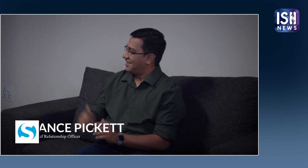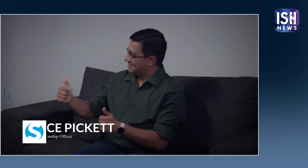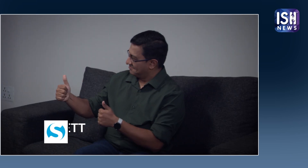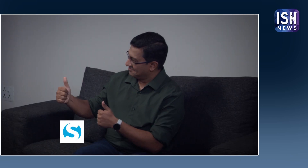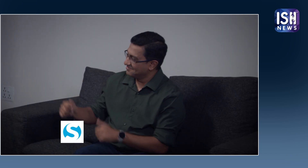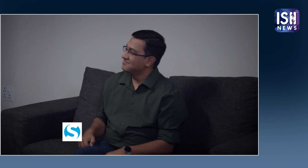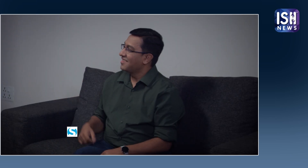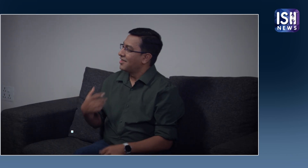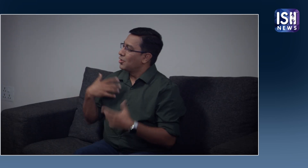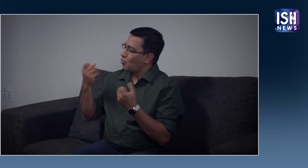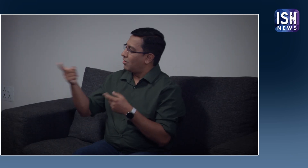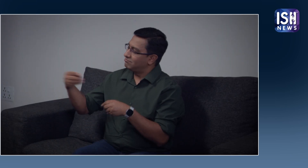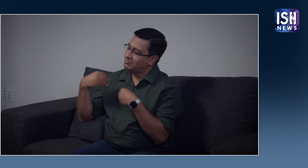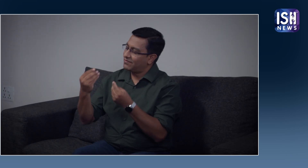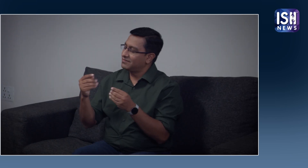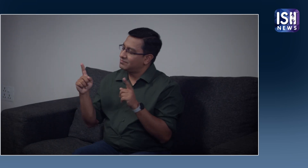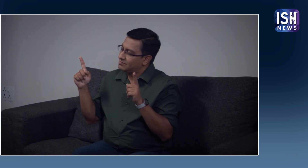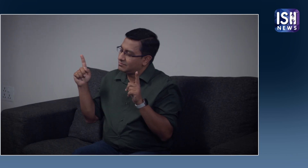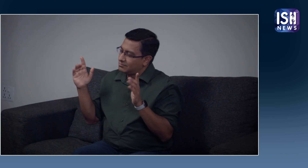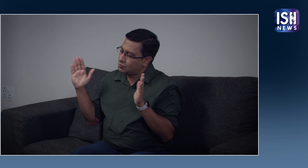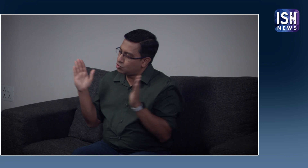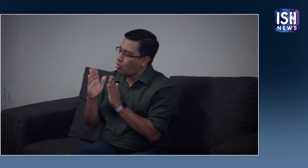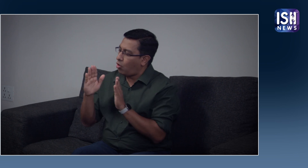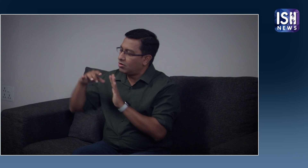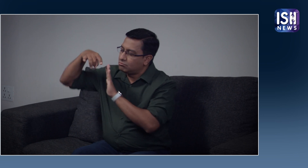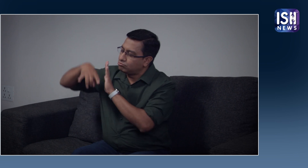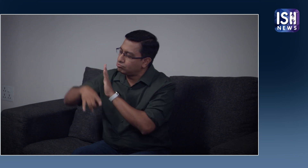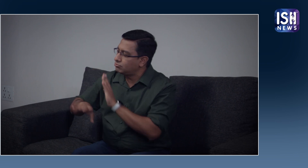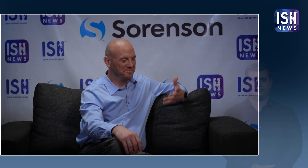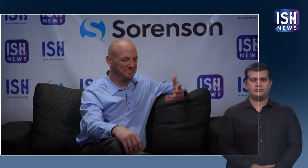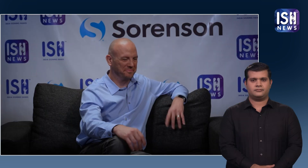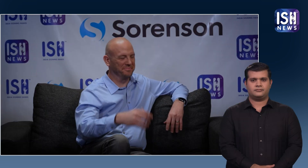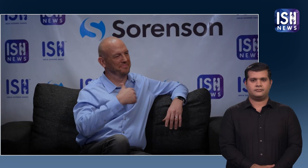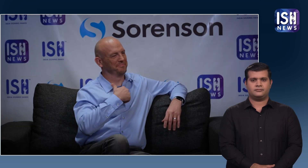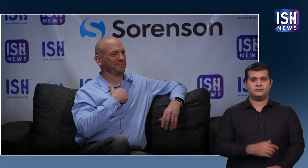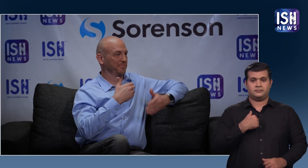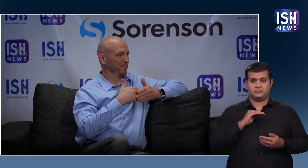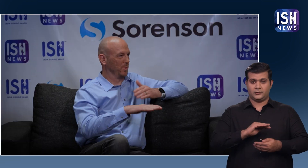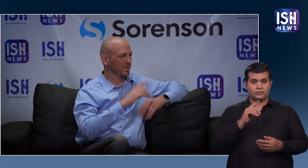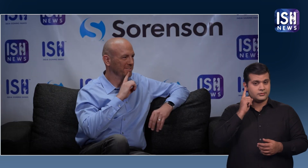I want you to give a brief introduction of yourself. Well, I was born Deaf.